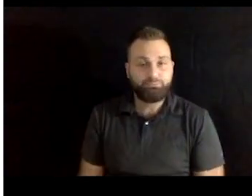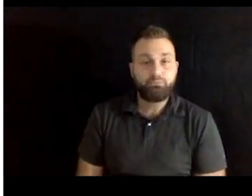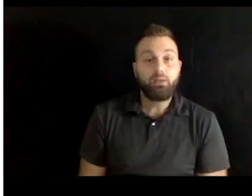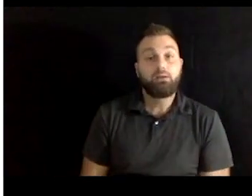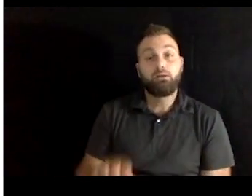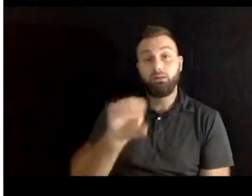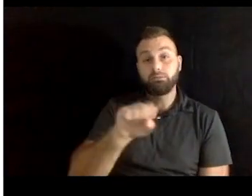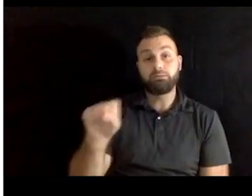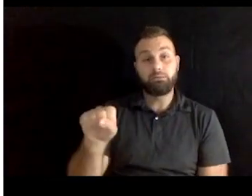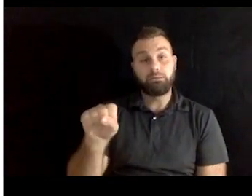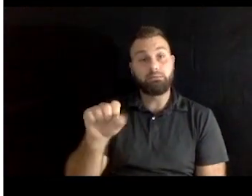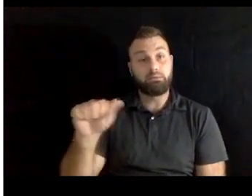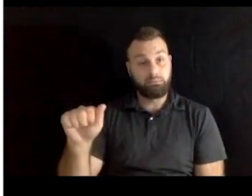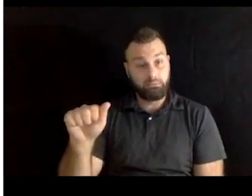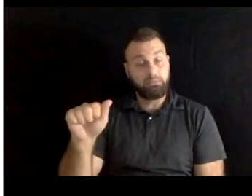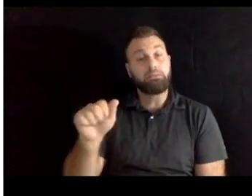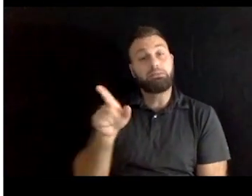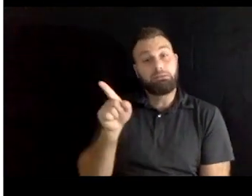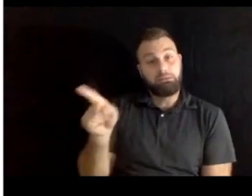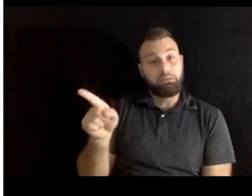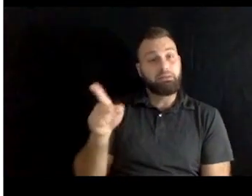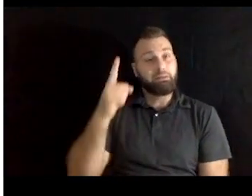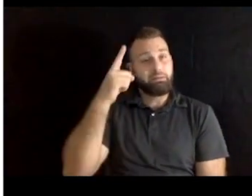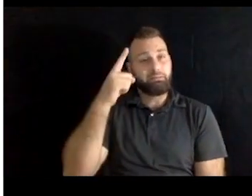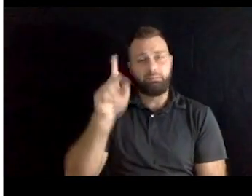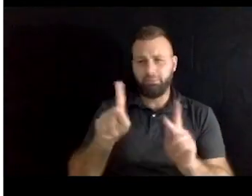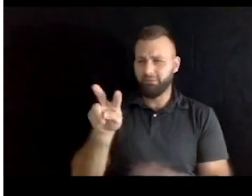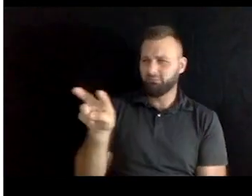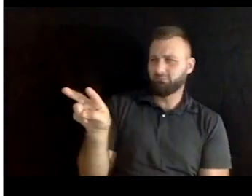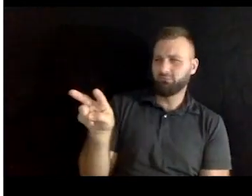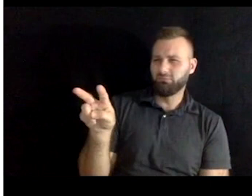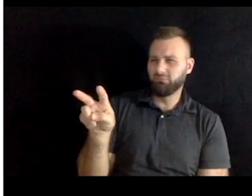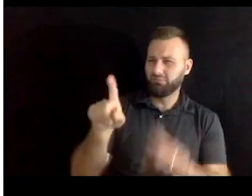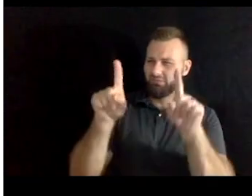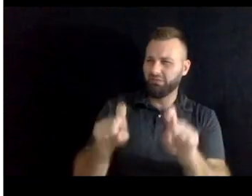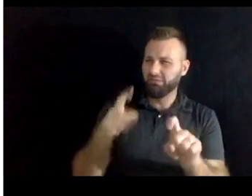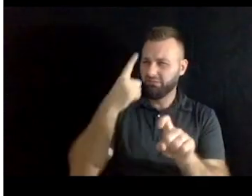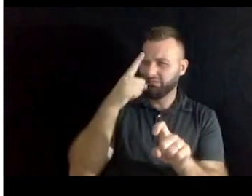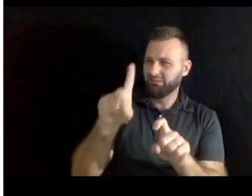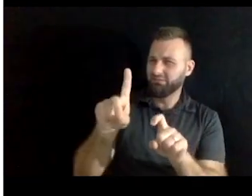might think why are they testing employment interventions for people with disabilities?